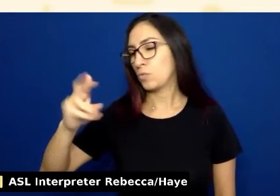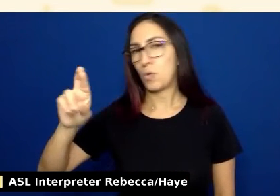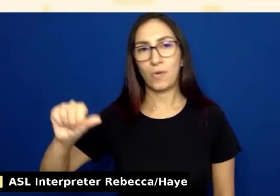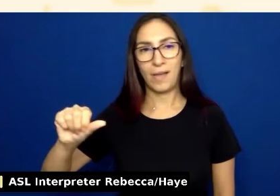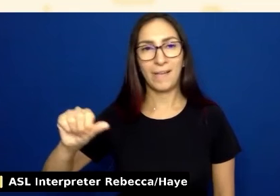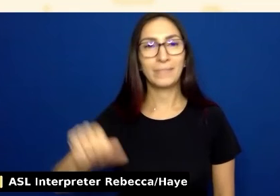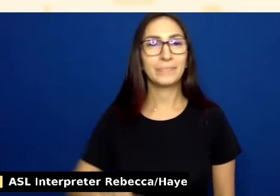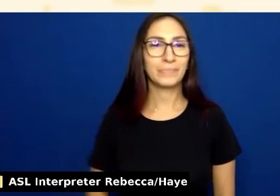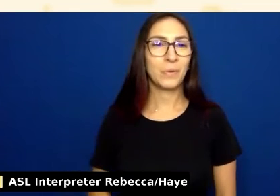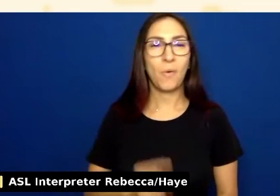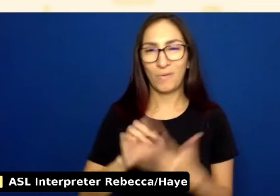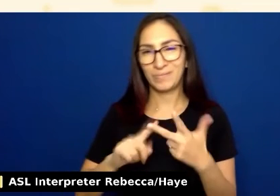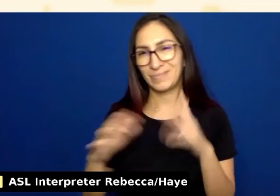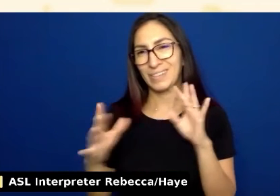ready to take any questions if there are.